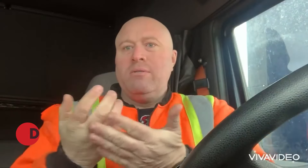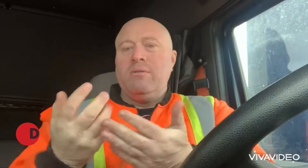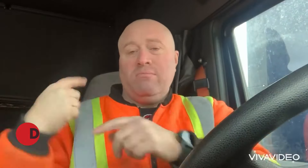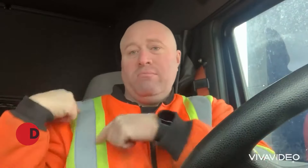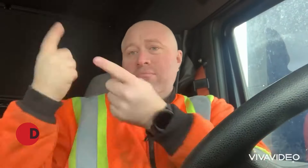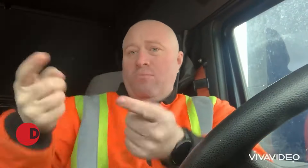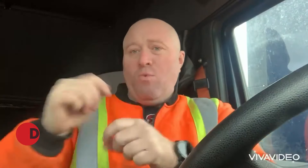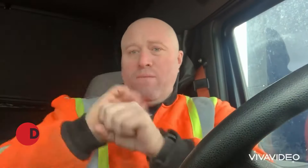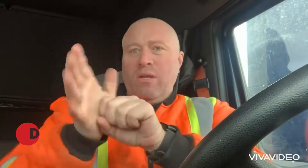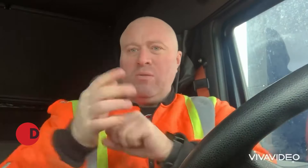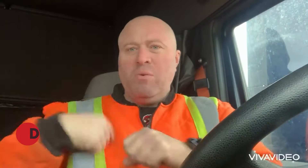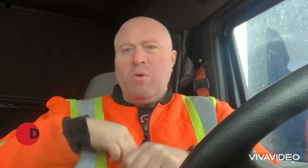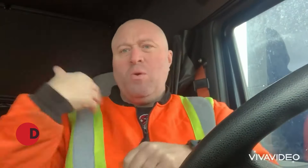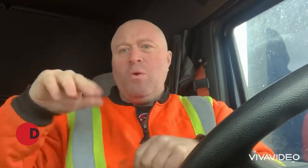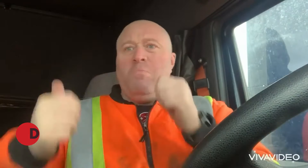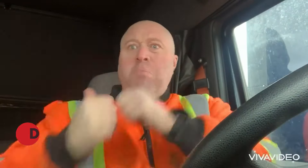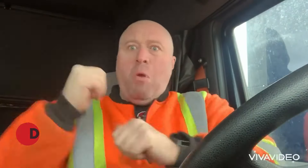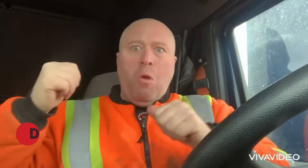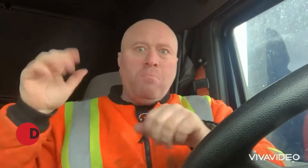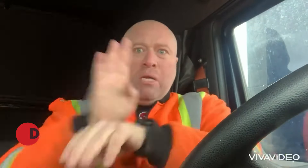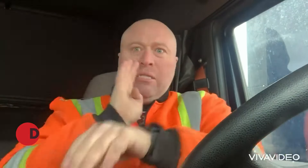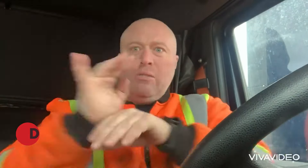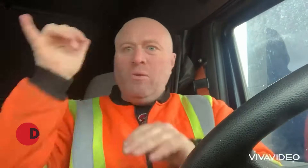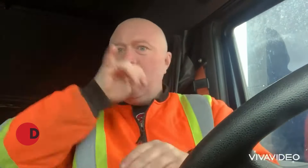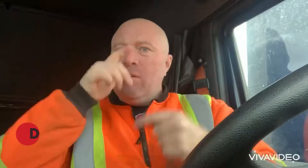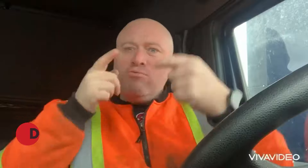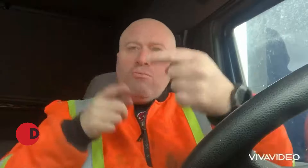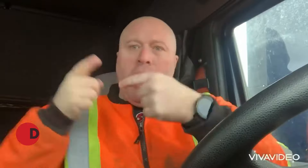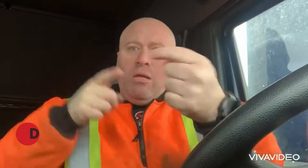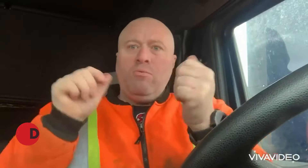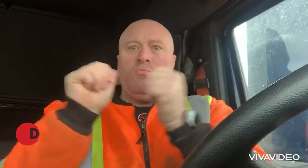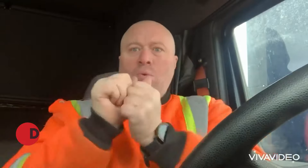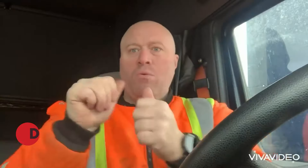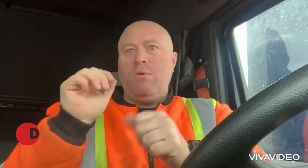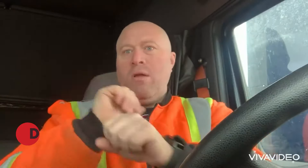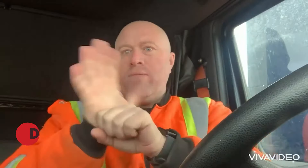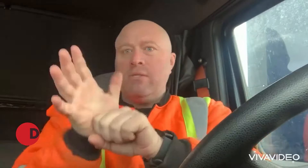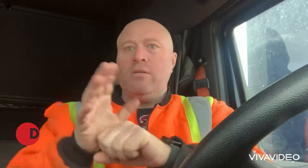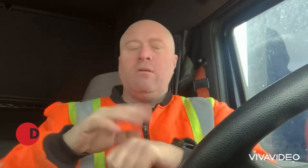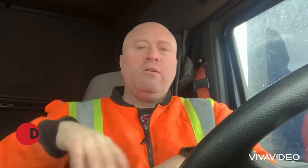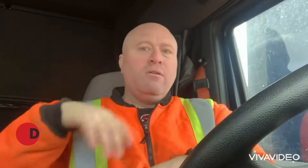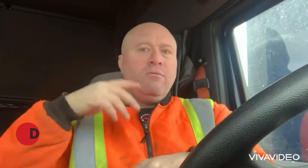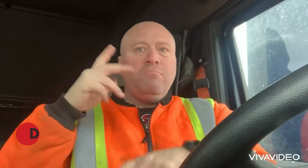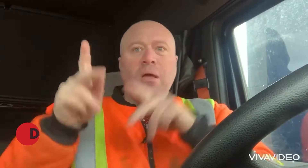Since COVID-19 broke out, most businesses struggled with COVID-19 itself,